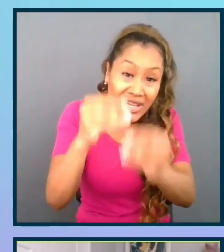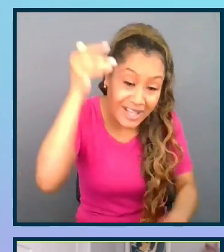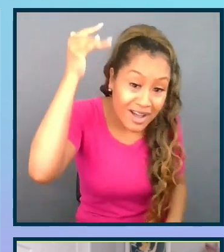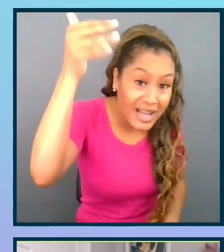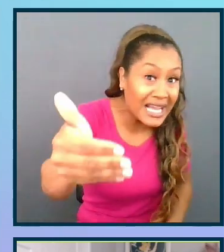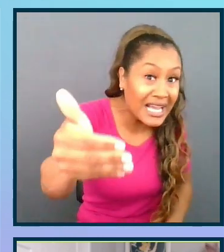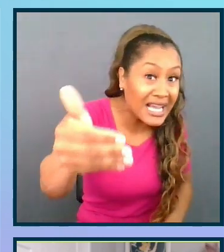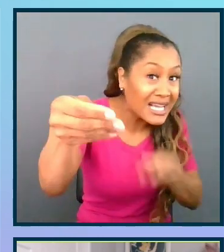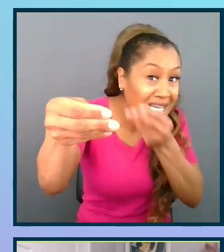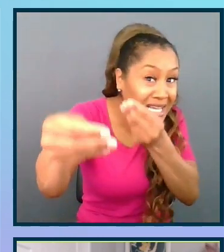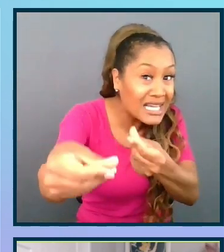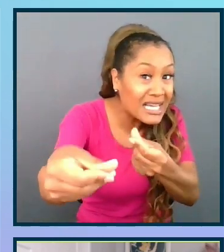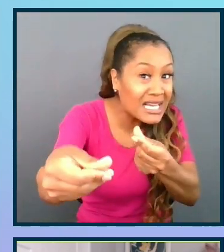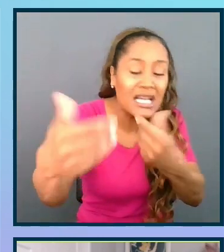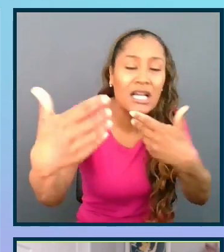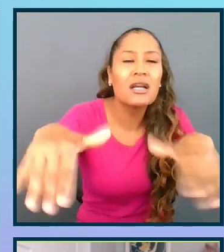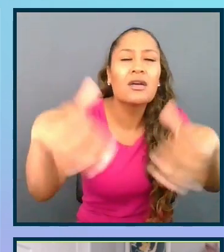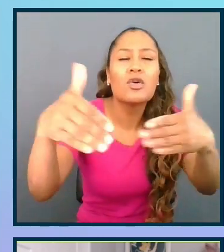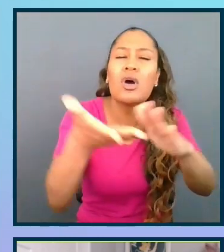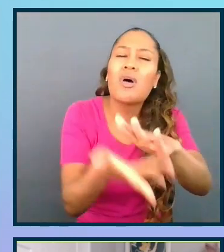is increased significantly.